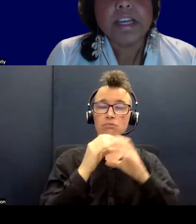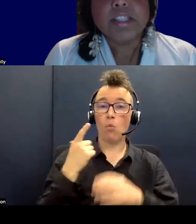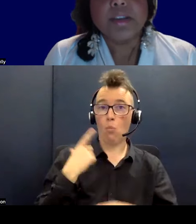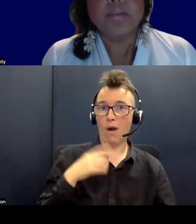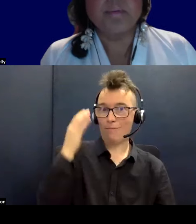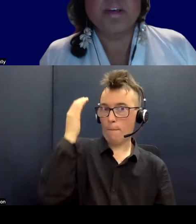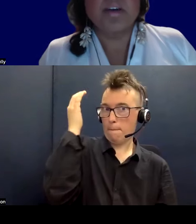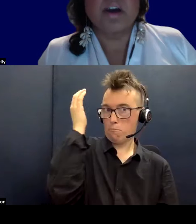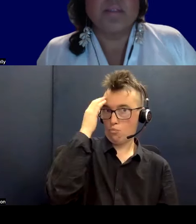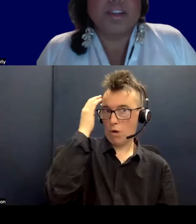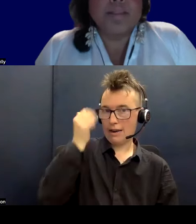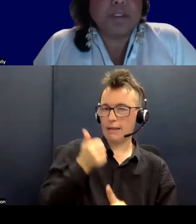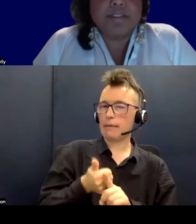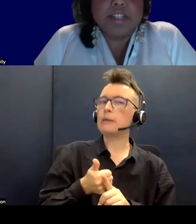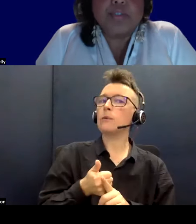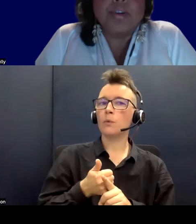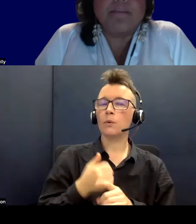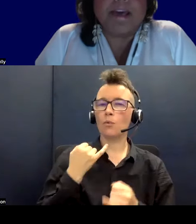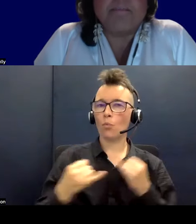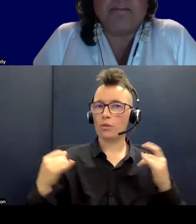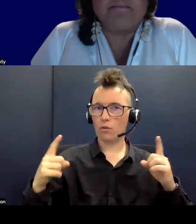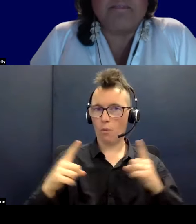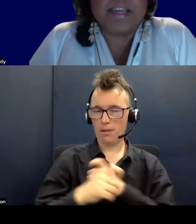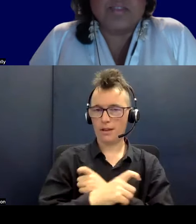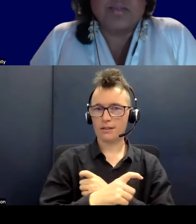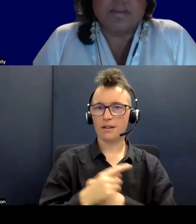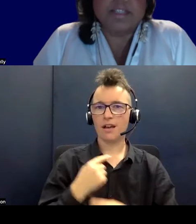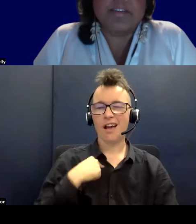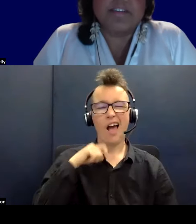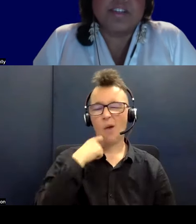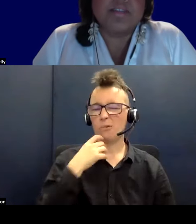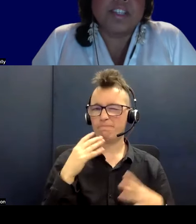so I will only briefly talk about brain based or subject functional vision